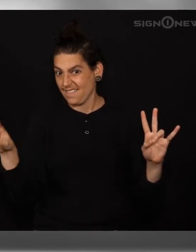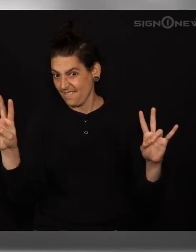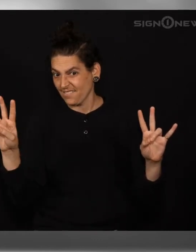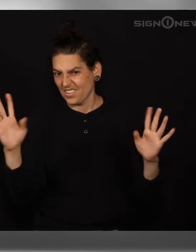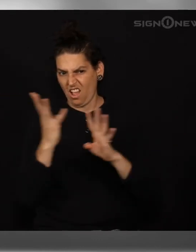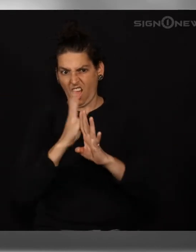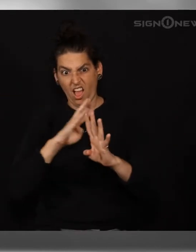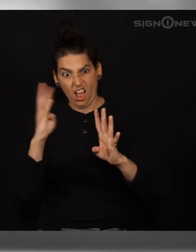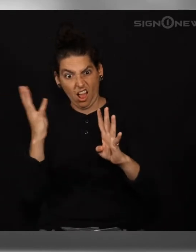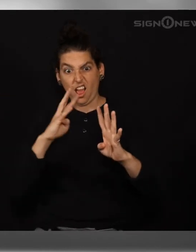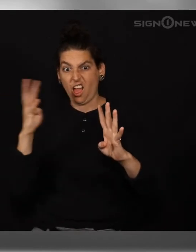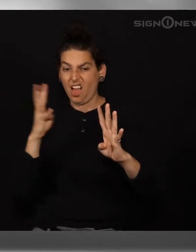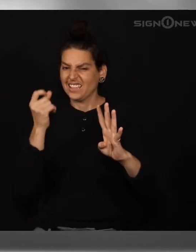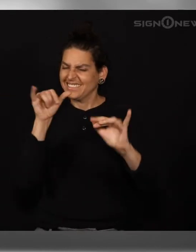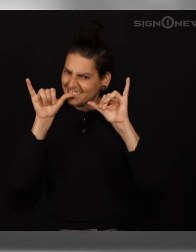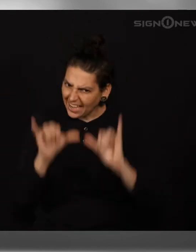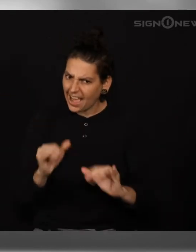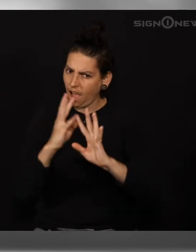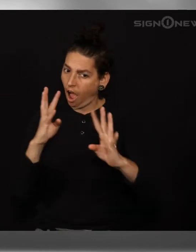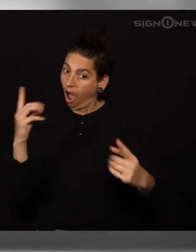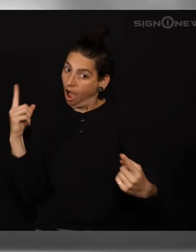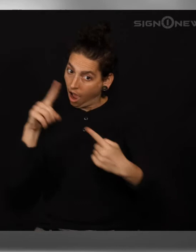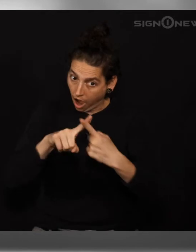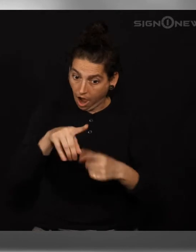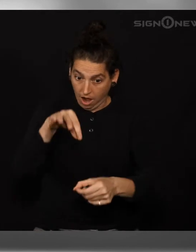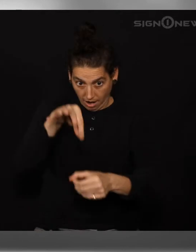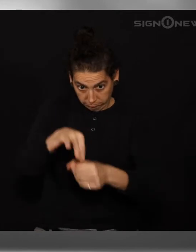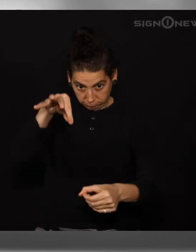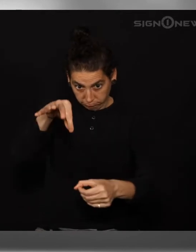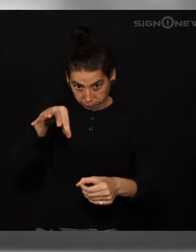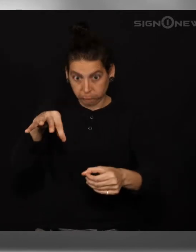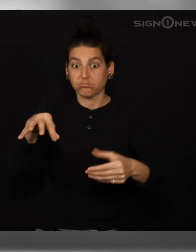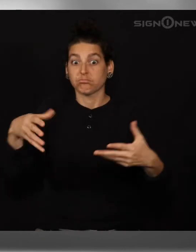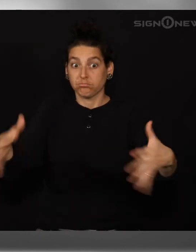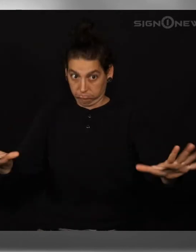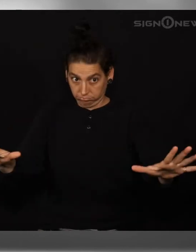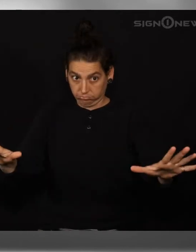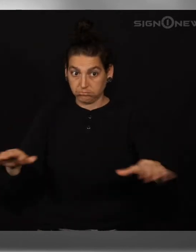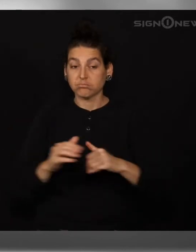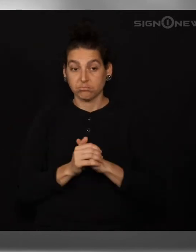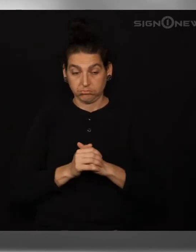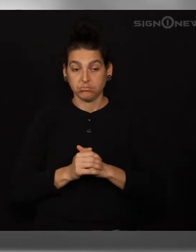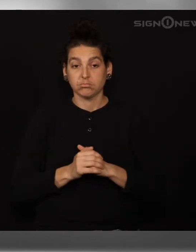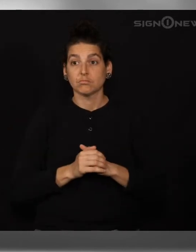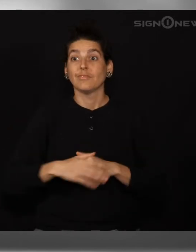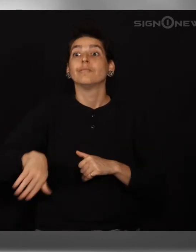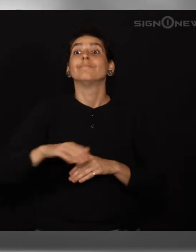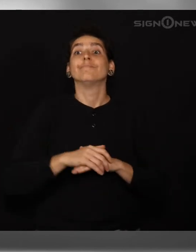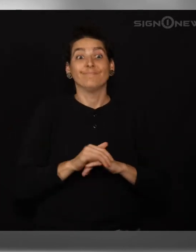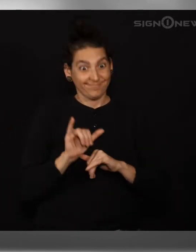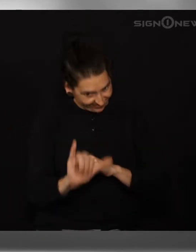you are allowed to stay in line and you will be able to vote that evening.....just stay in line until you cast your ballot.